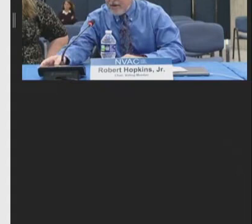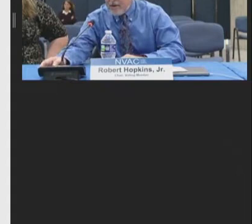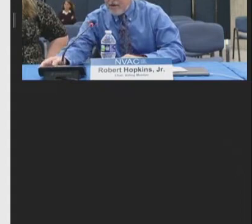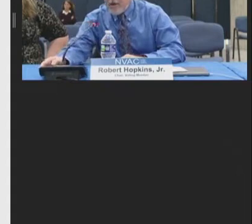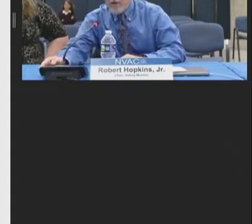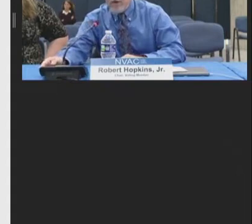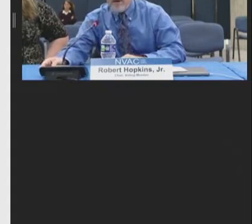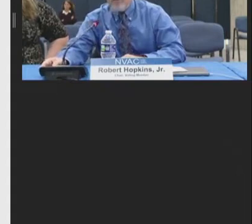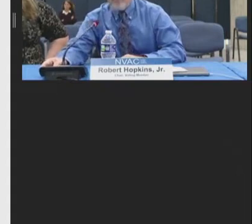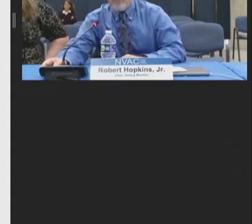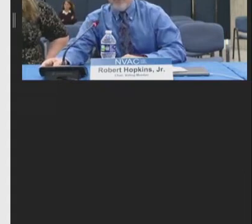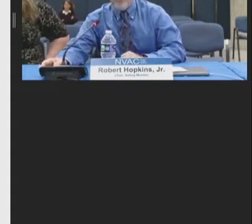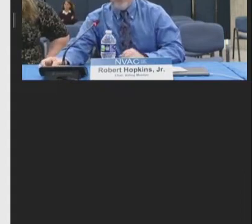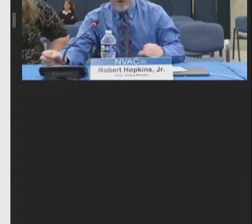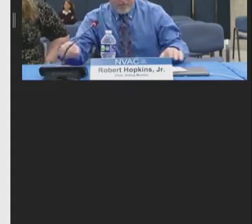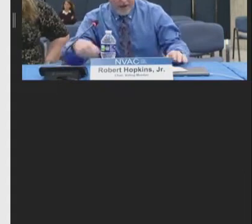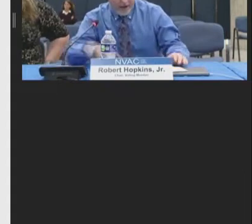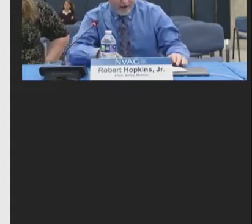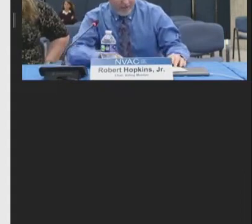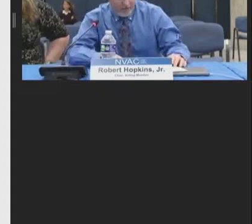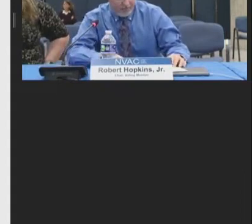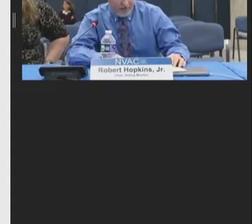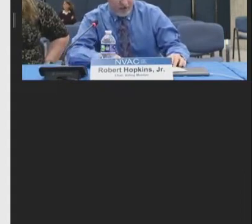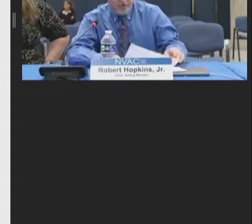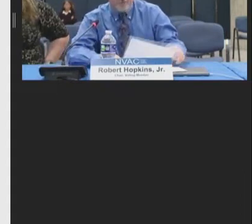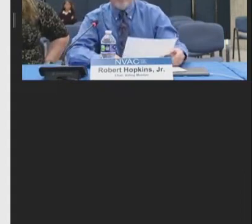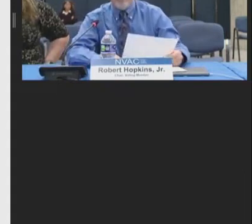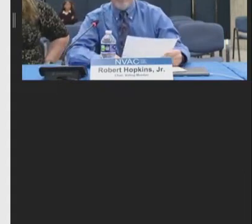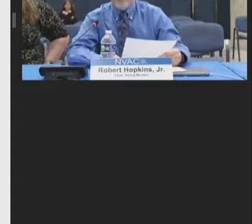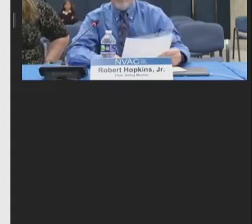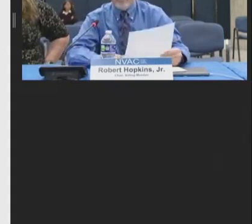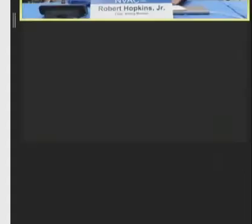Robert Hopkins: Good afternoon. Welcome back from lunch. We will